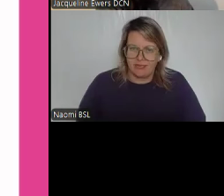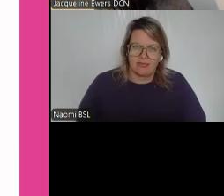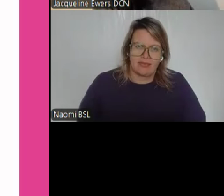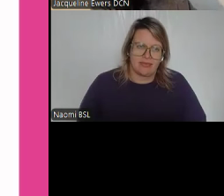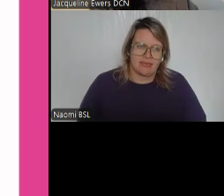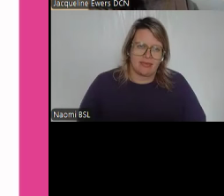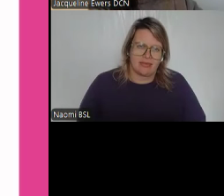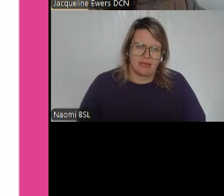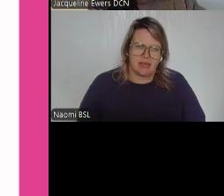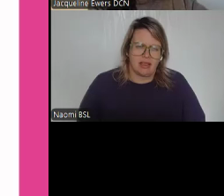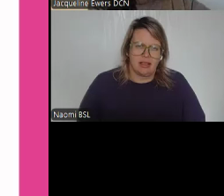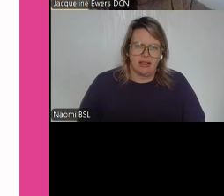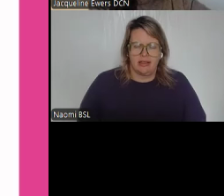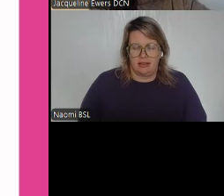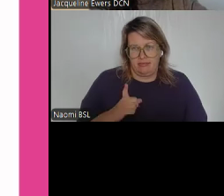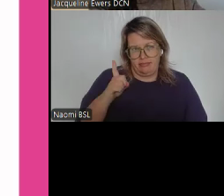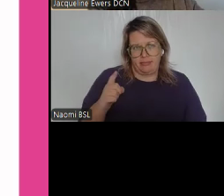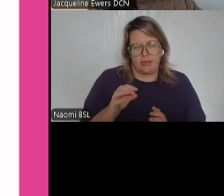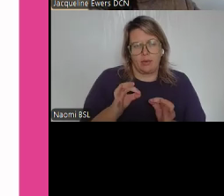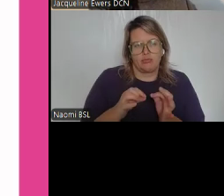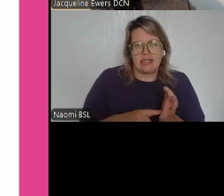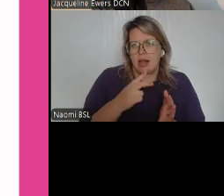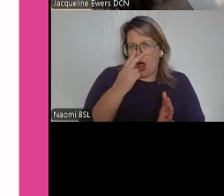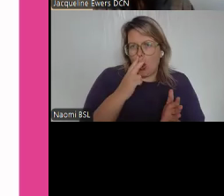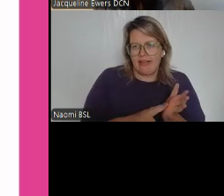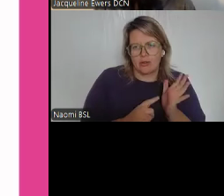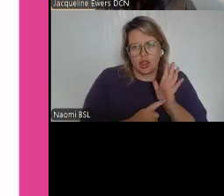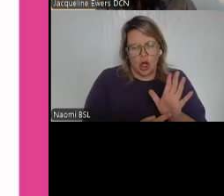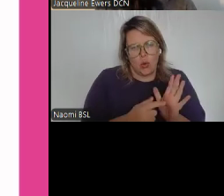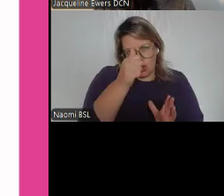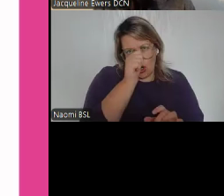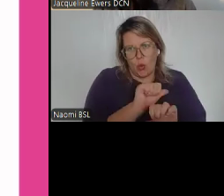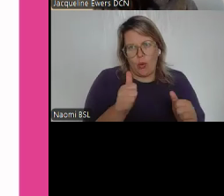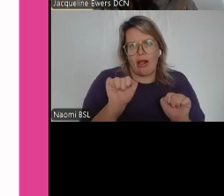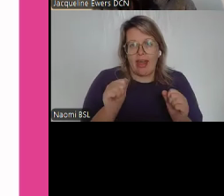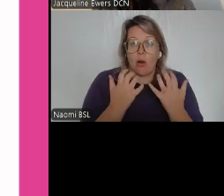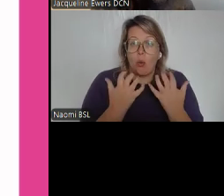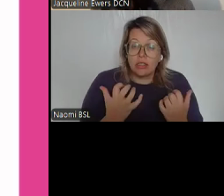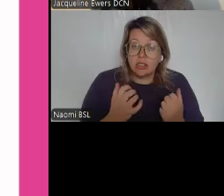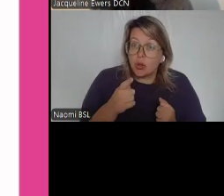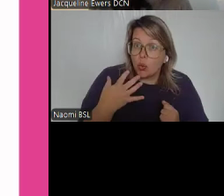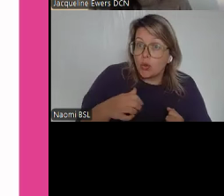I think, their knowledge of their audience. They've told them, "You're going to be the first to hear." It's great language.